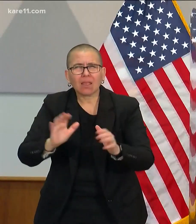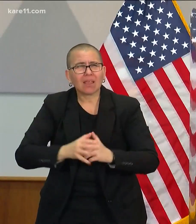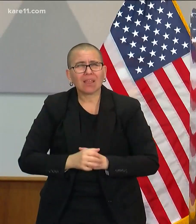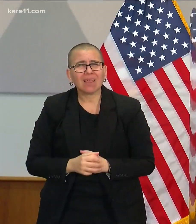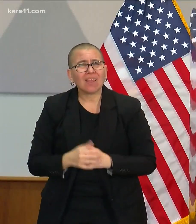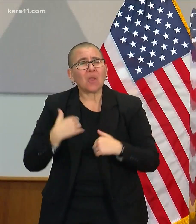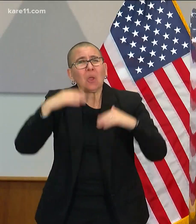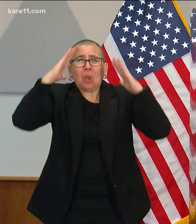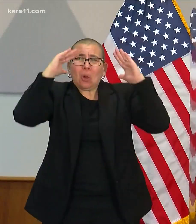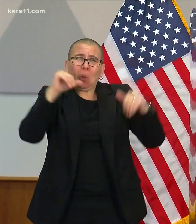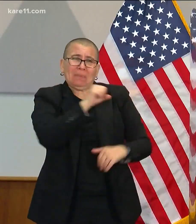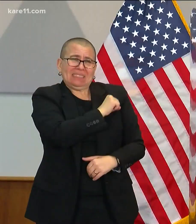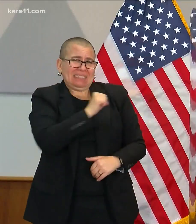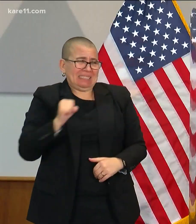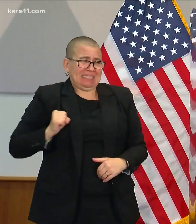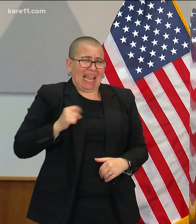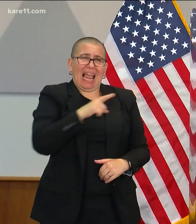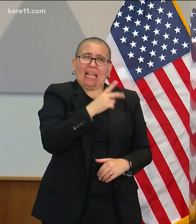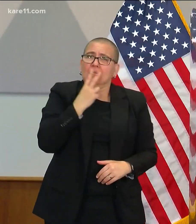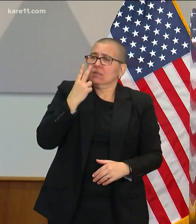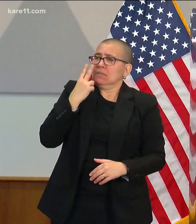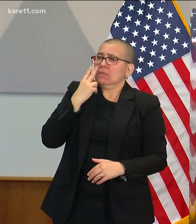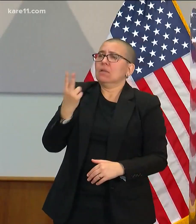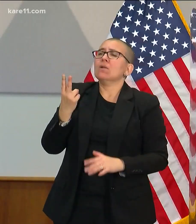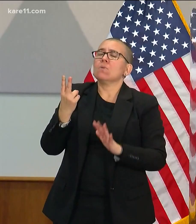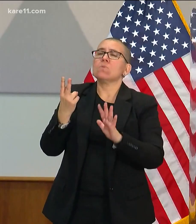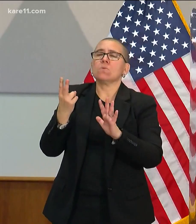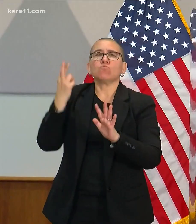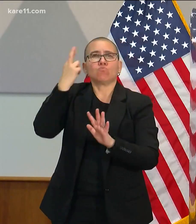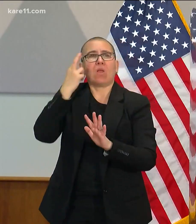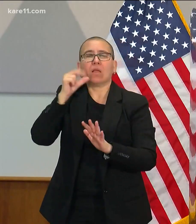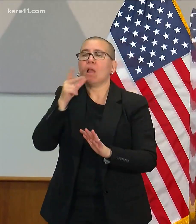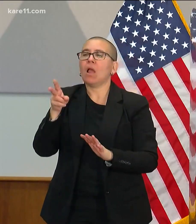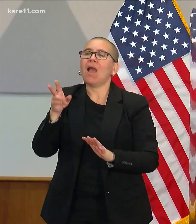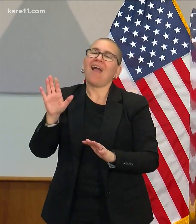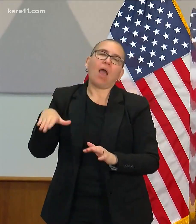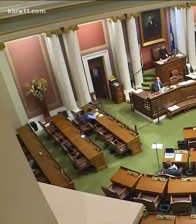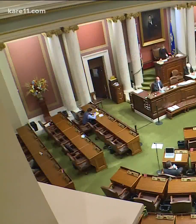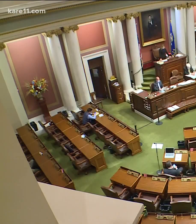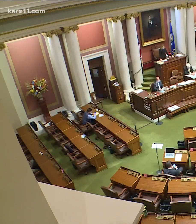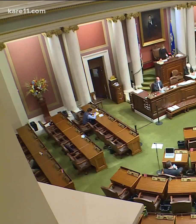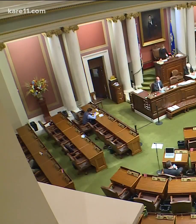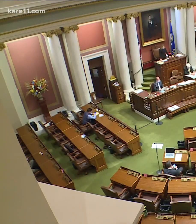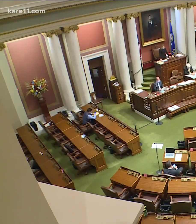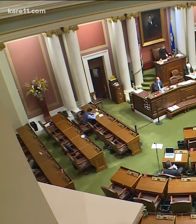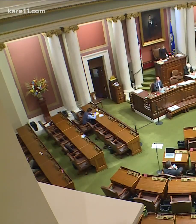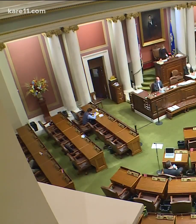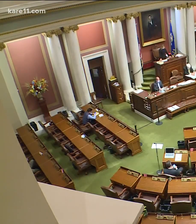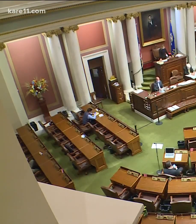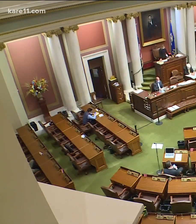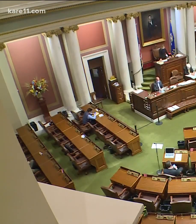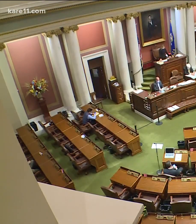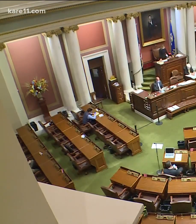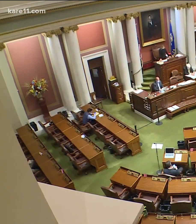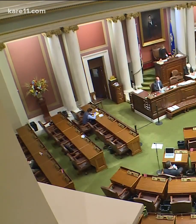FOR US TO DO SOMETHING. HE BROUGHT ALONG LIEUTENANT GOVERNOR FLANAGAN AND SIX KEY PLAYERS ON THE REFORM EFFORT